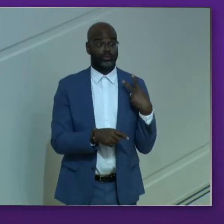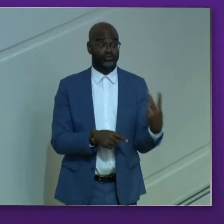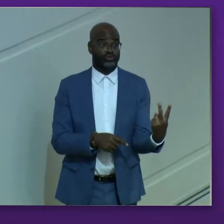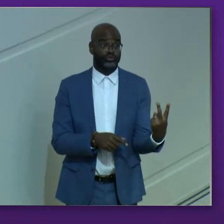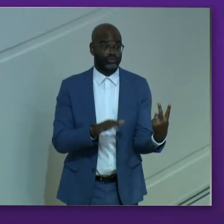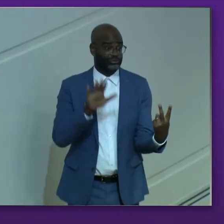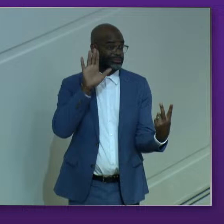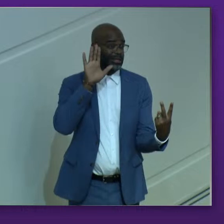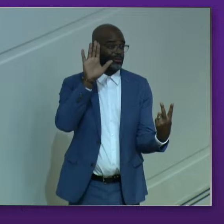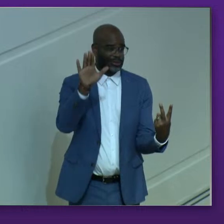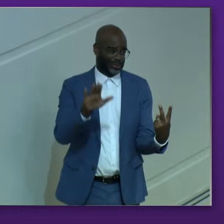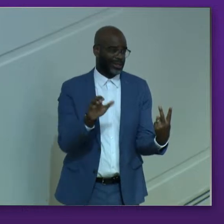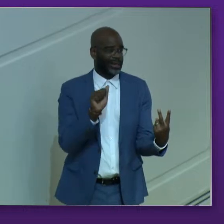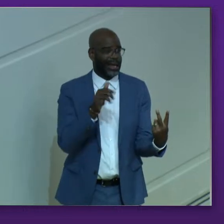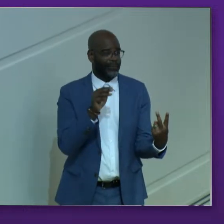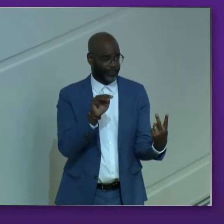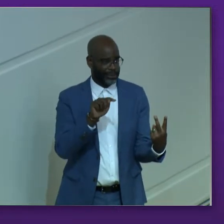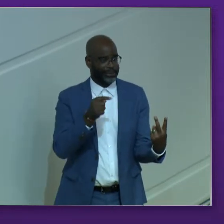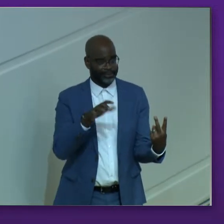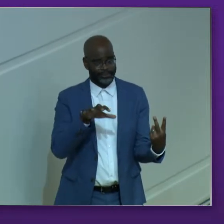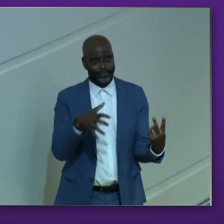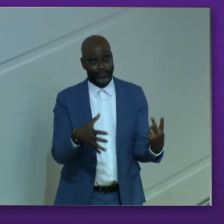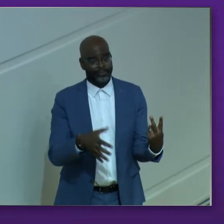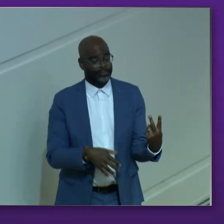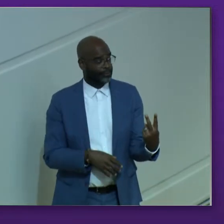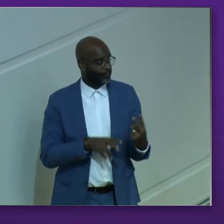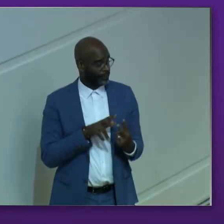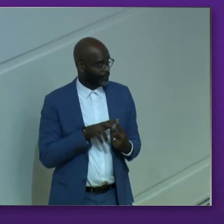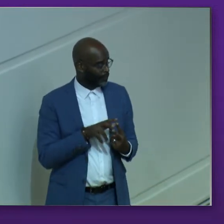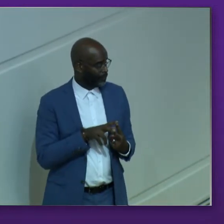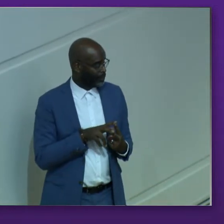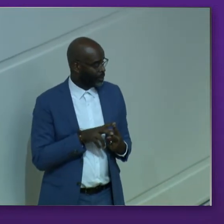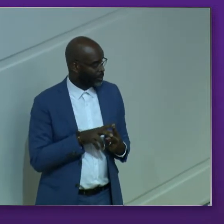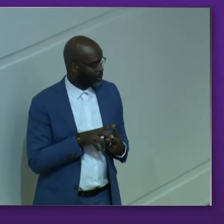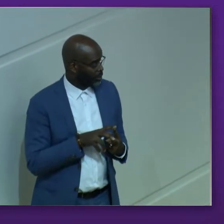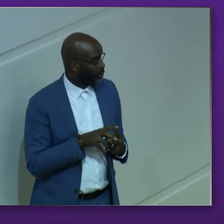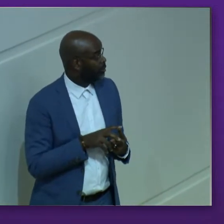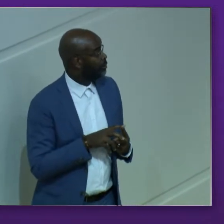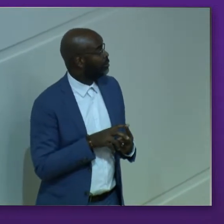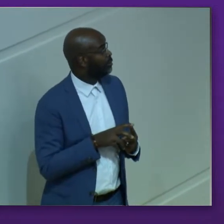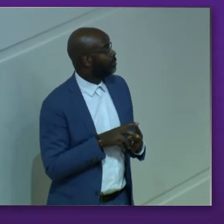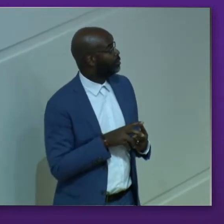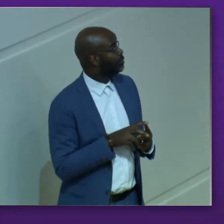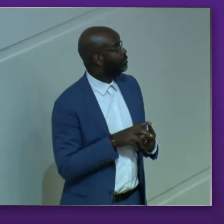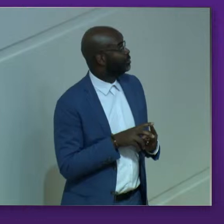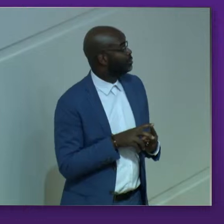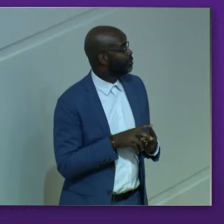NOW I HAVE THE PRIVILEGE OF ANNOUNCING THE ADMINISTRATOR LEADERSHIP AWARD TO HIM TWO